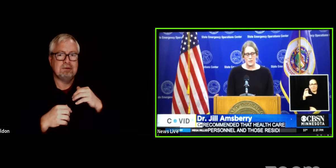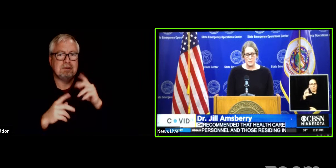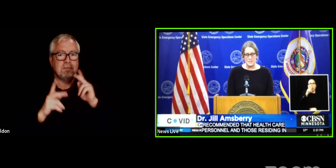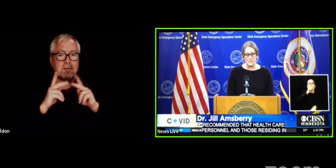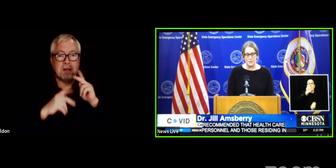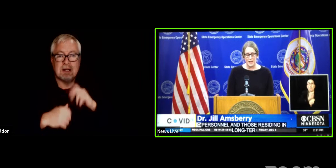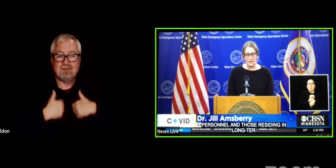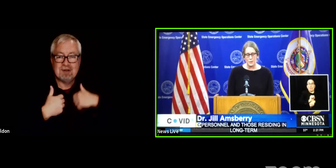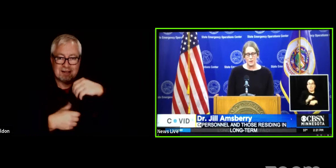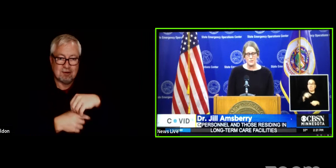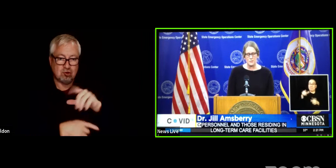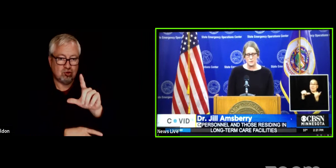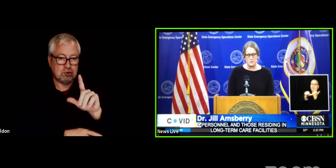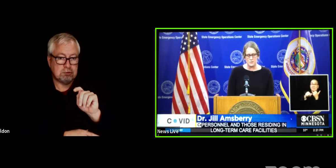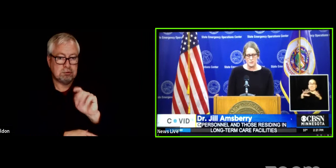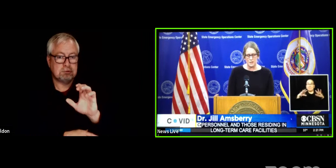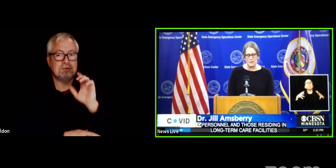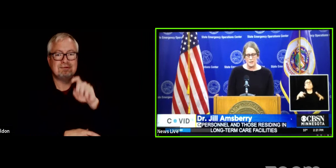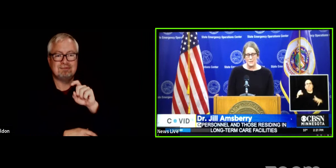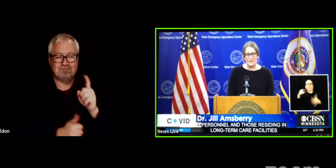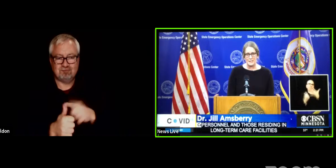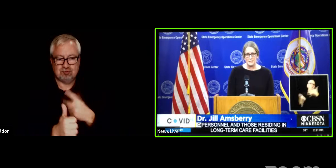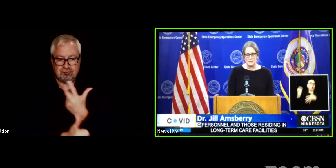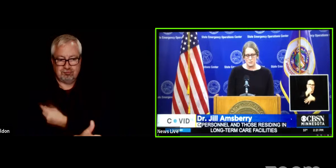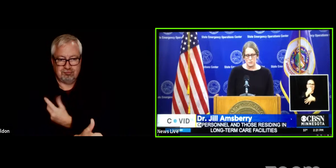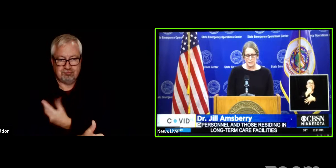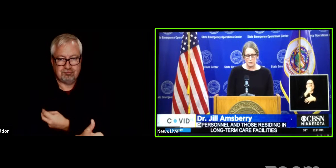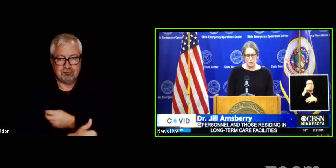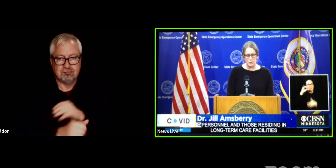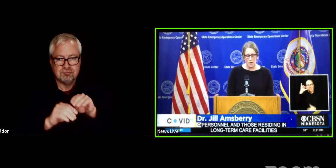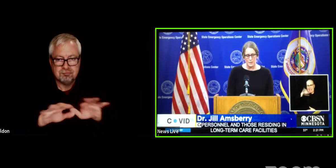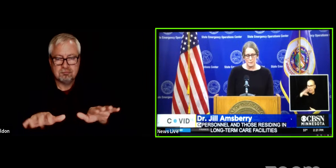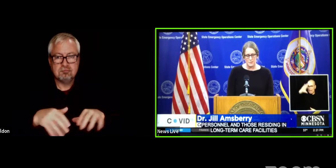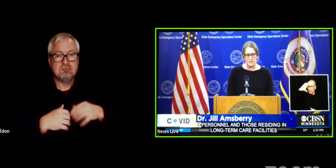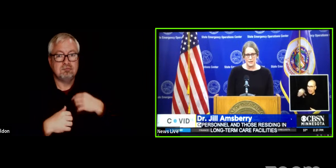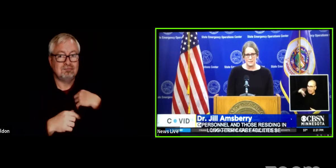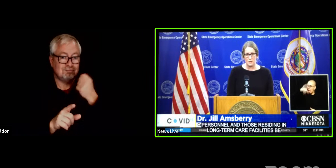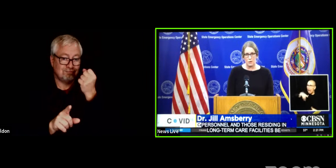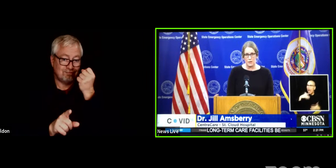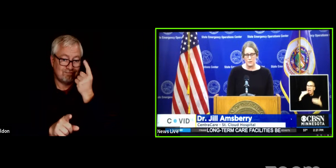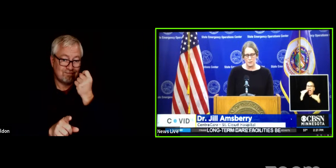WITH LIMITED SUPPLY, WE ALSO UNDERSTOOD THAT AT LEAST INITIALLY WE WOULD NOT BE ABLE TO VACCINATE ALL HEALTH CARE